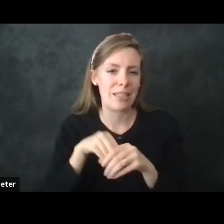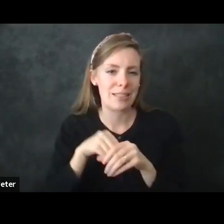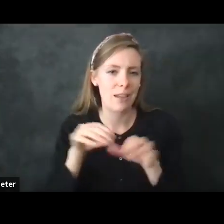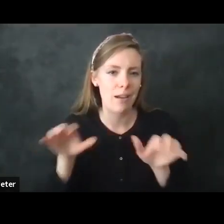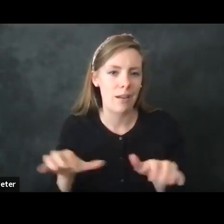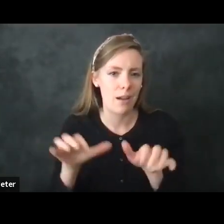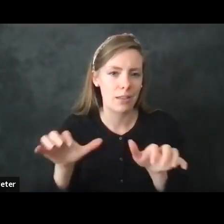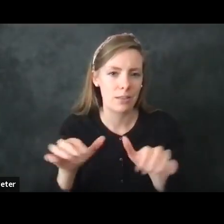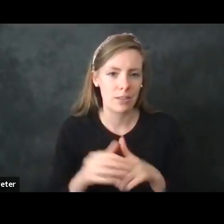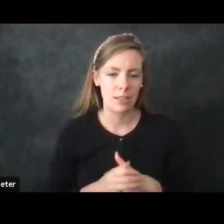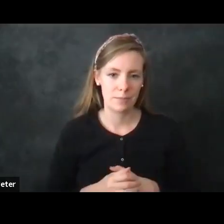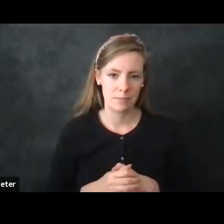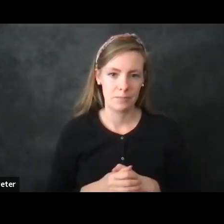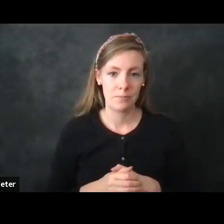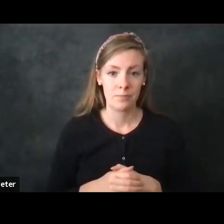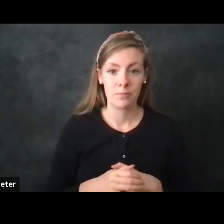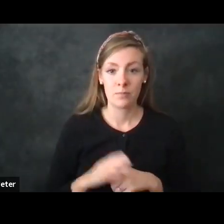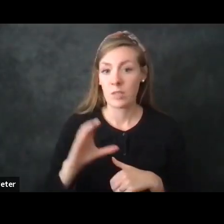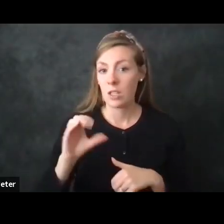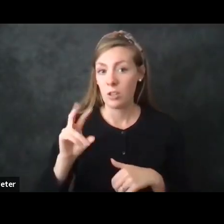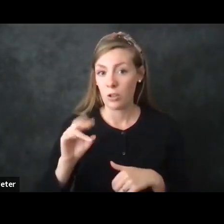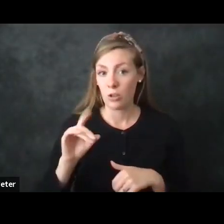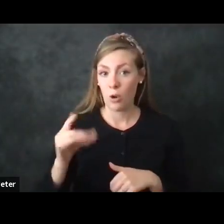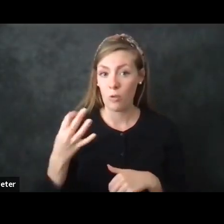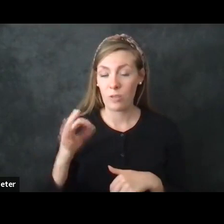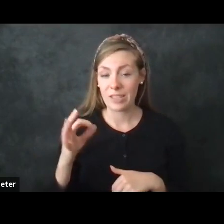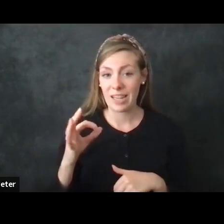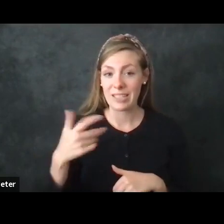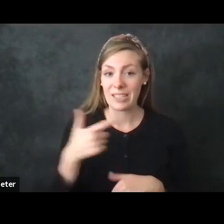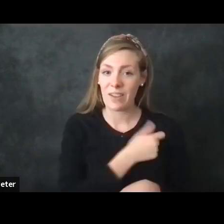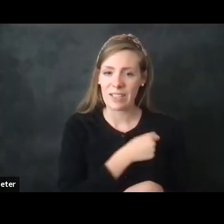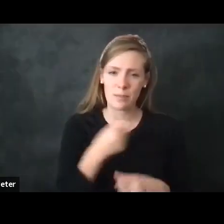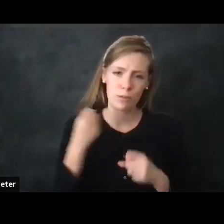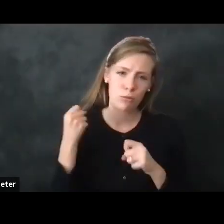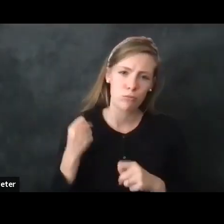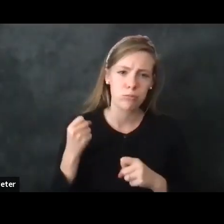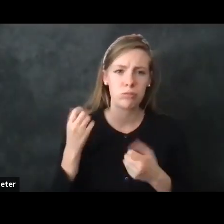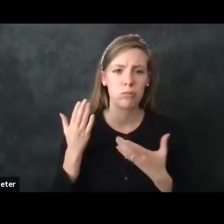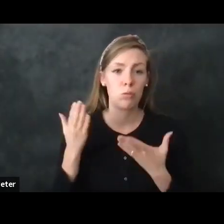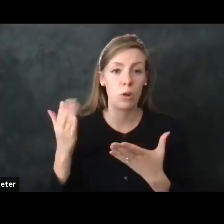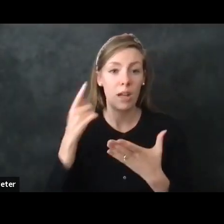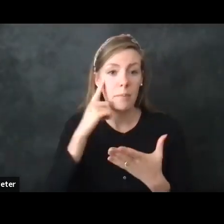Covid-19 vaccinations are strongly recommended for all participants were old